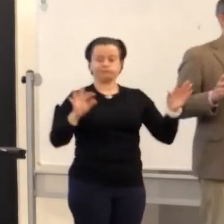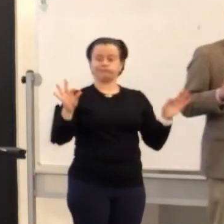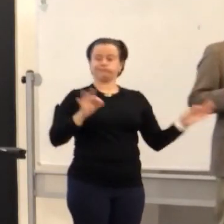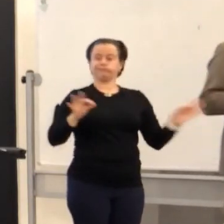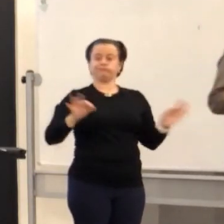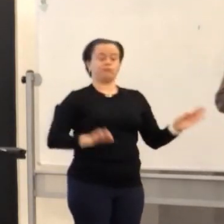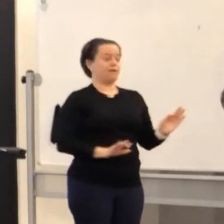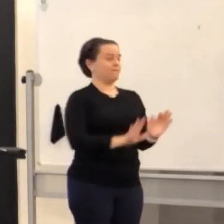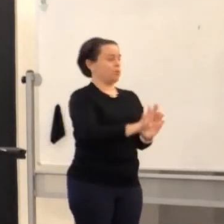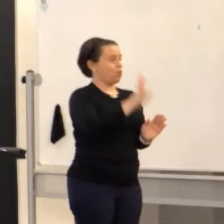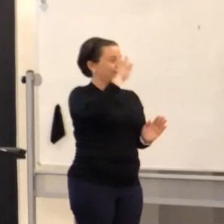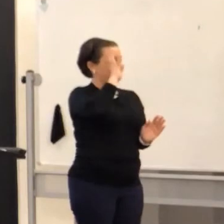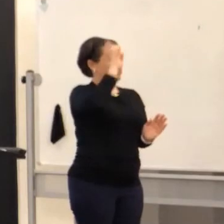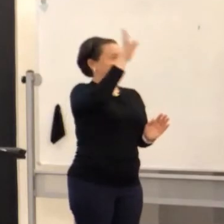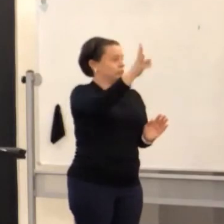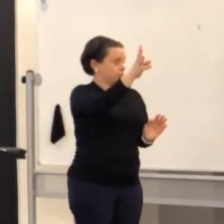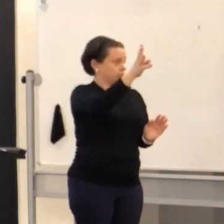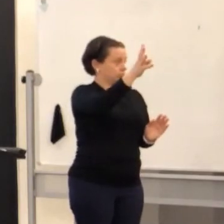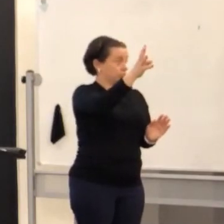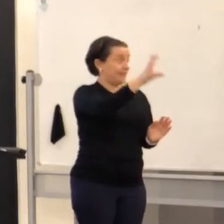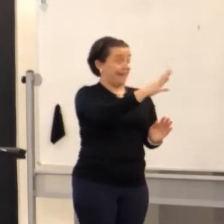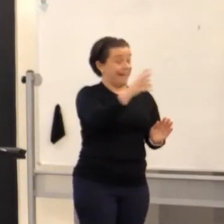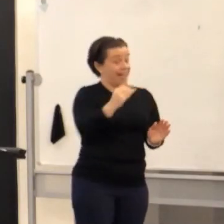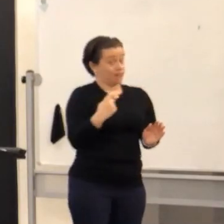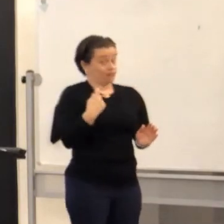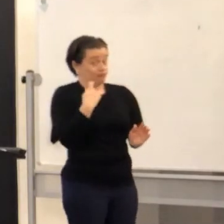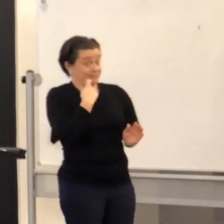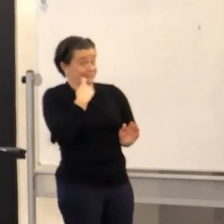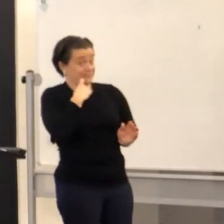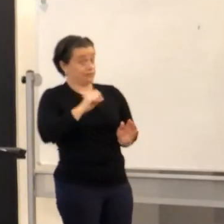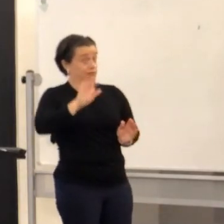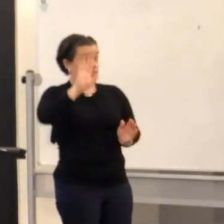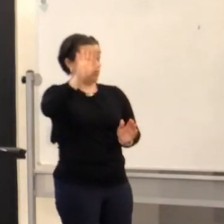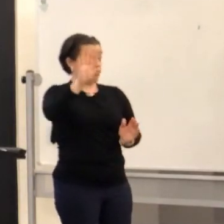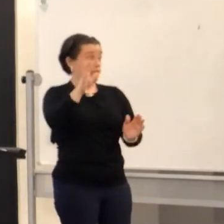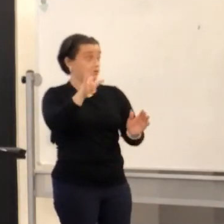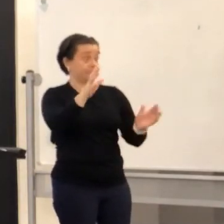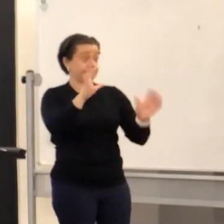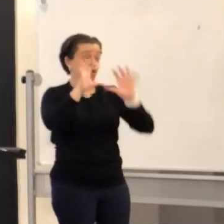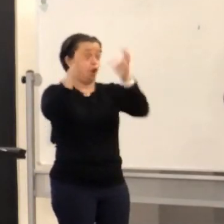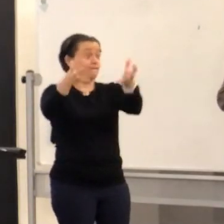And in recent years the patent office has become more strict about enforcing that requirement